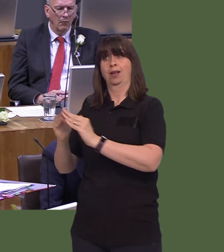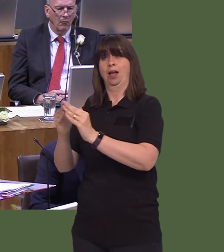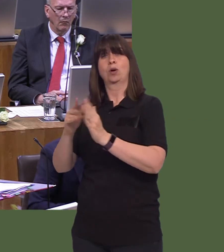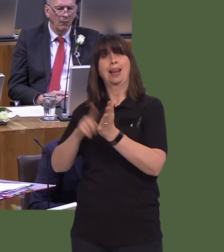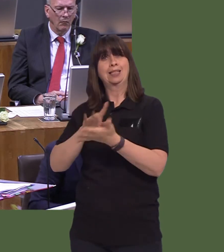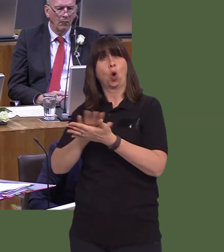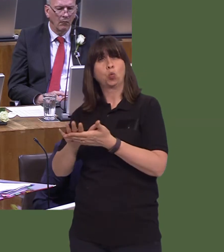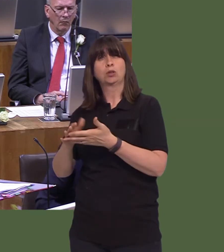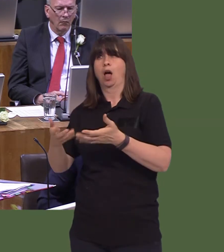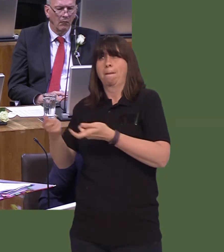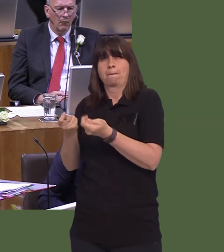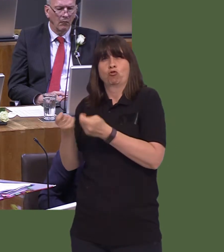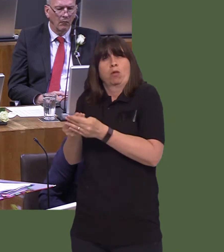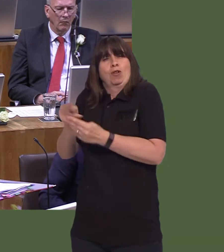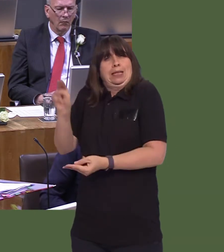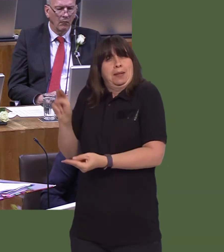It helps to control the price of houses.